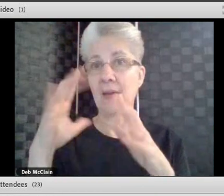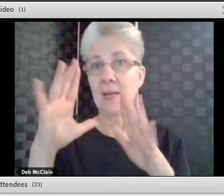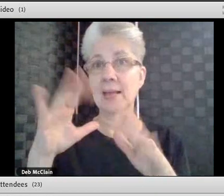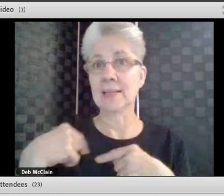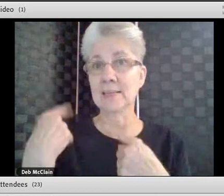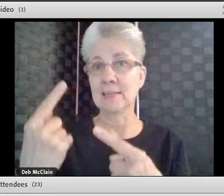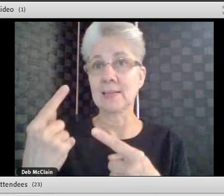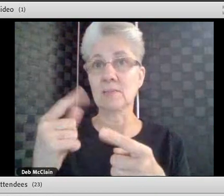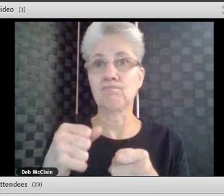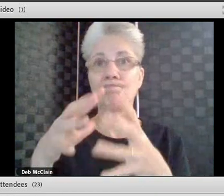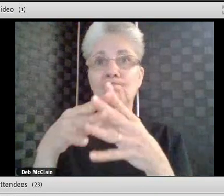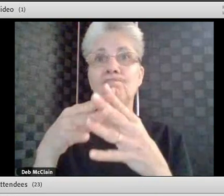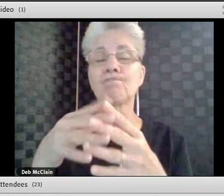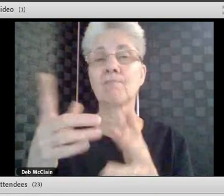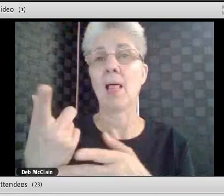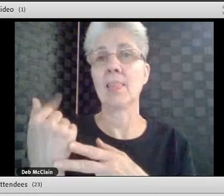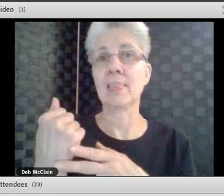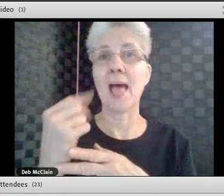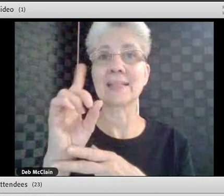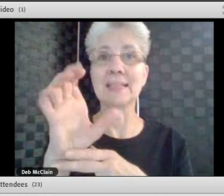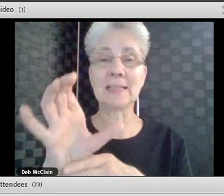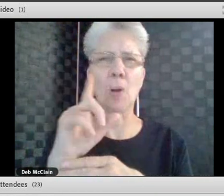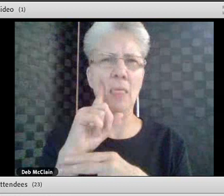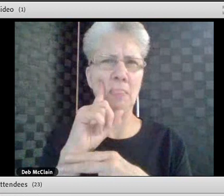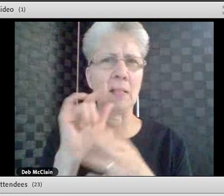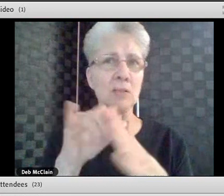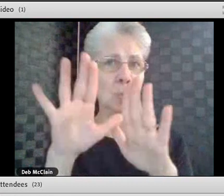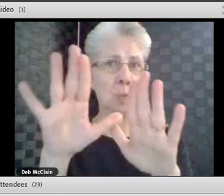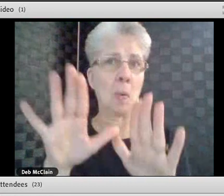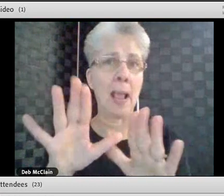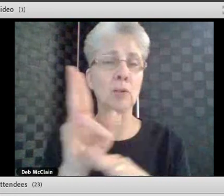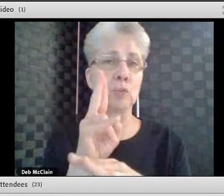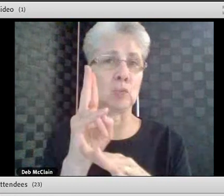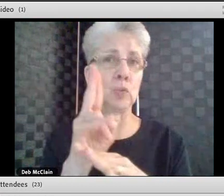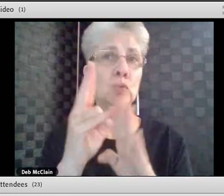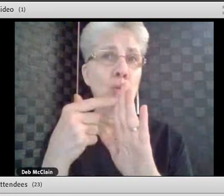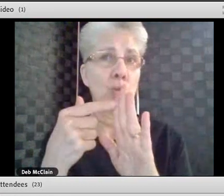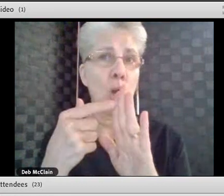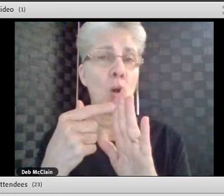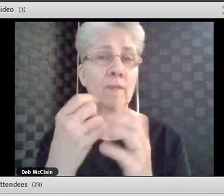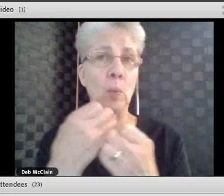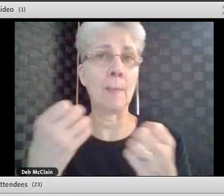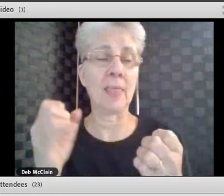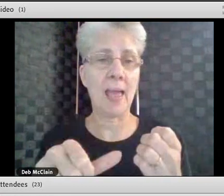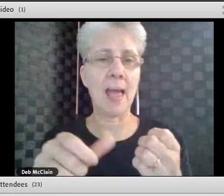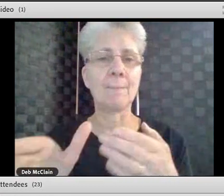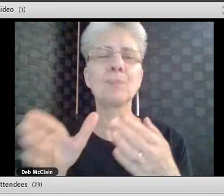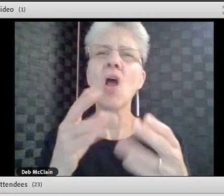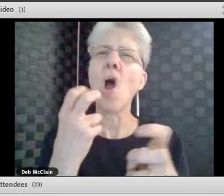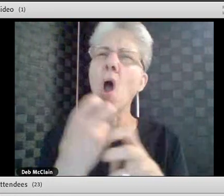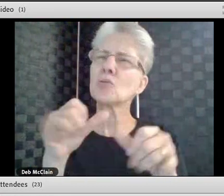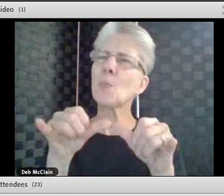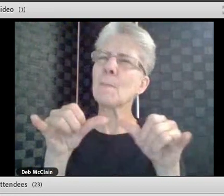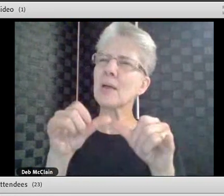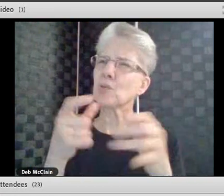which is fantastic since, you know, last December. I think that's a great show of use of equipment,